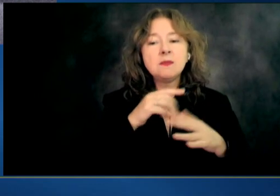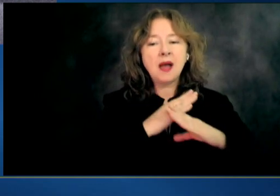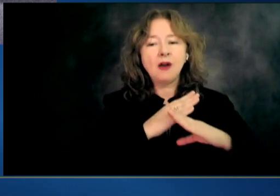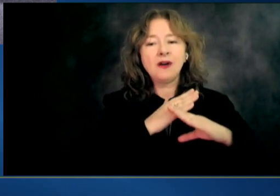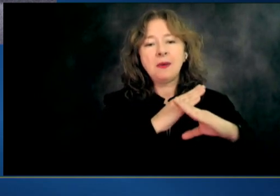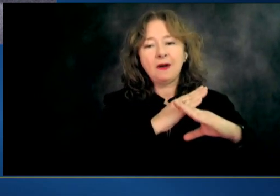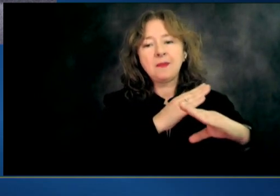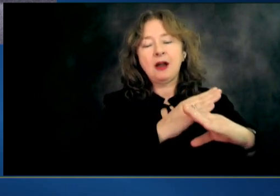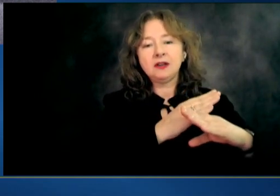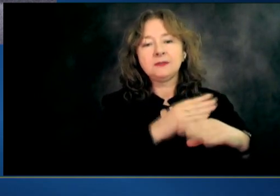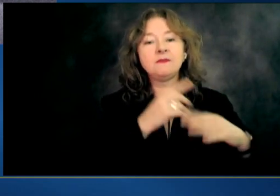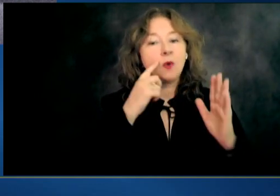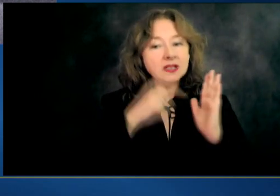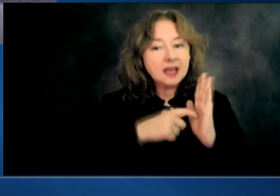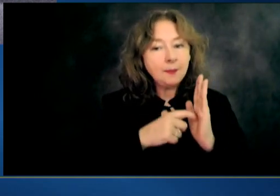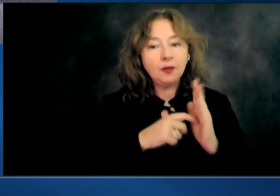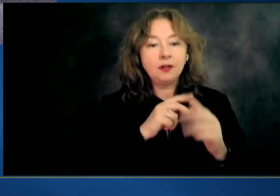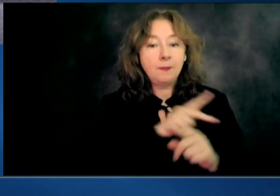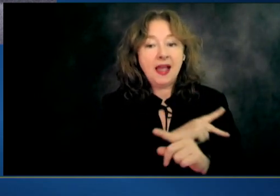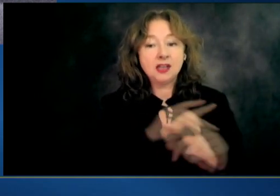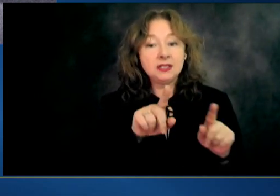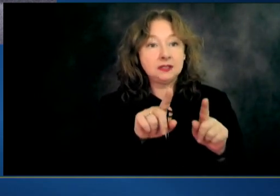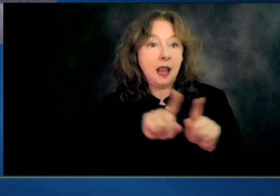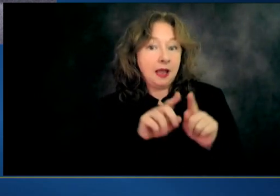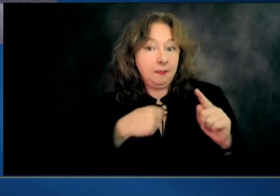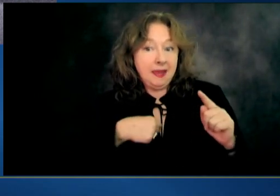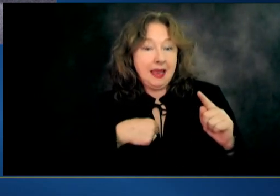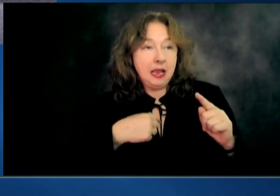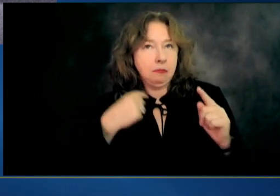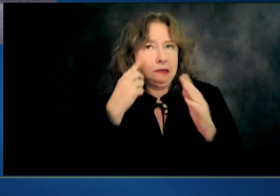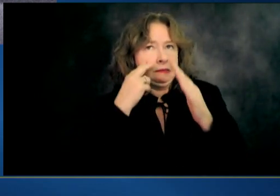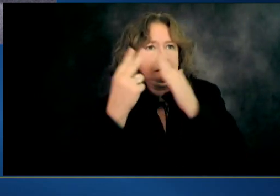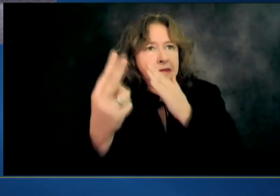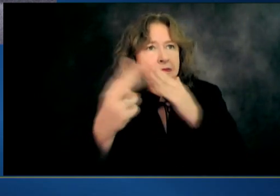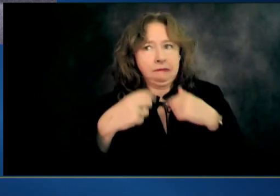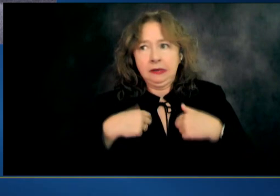me. "Hey, I don't want to get cancer. I don't want to be a guinea pig." So they